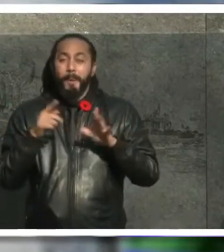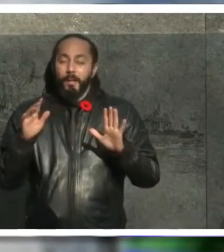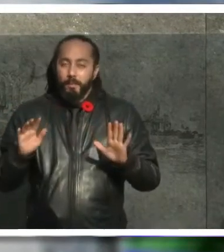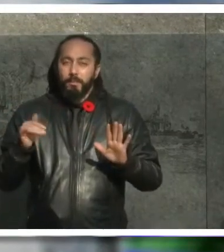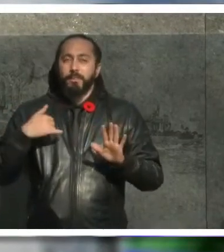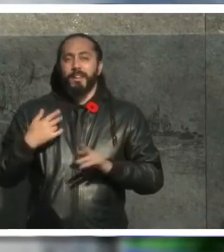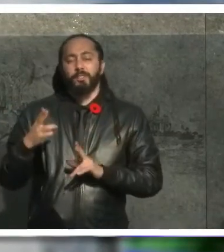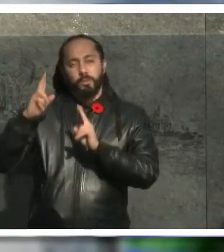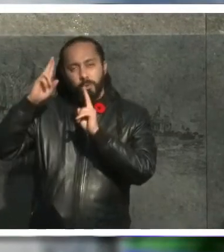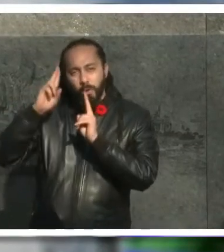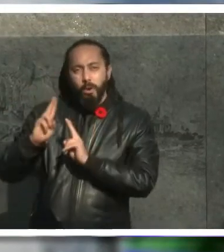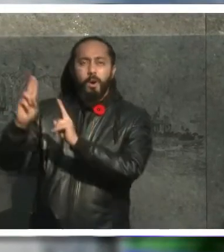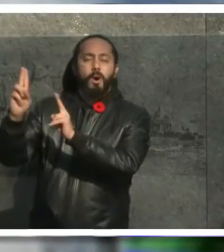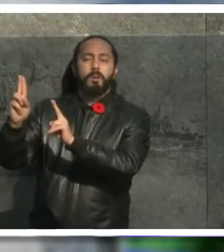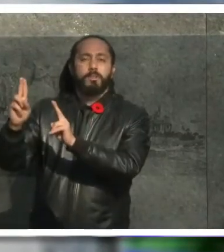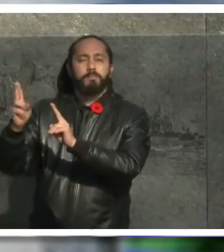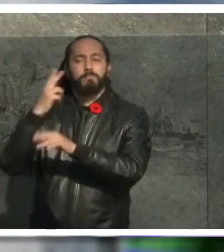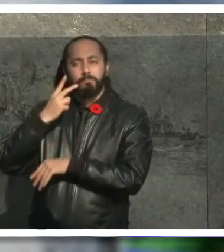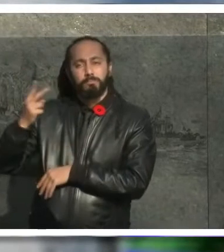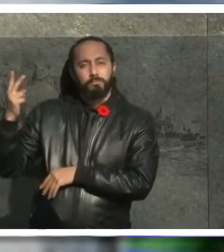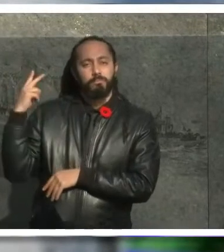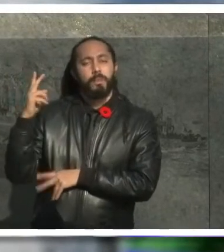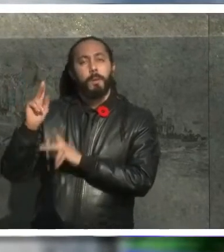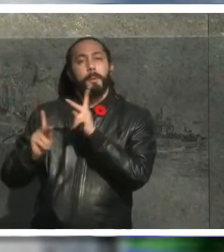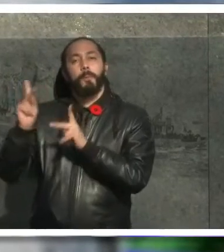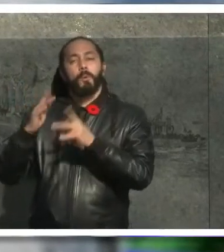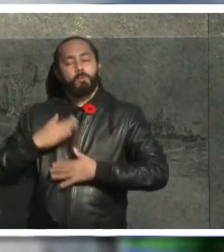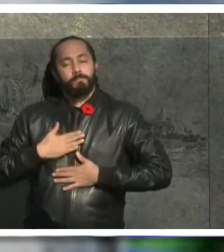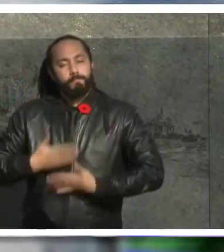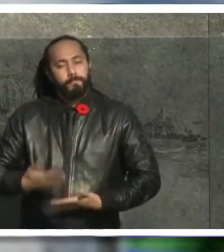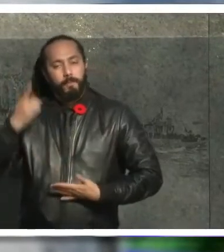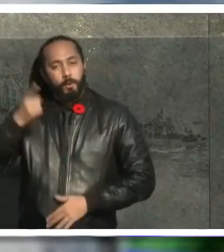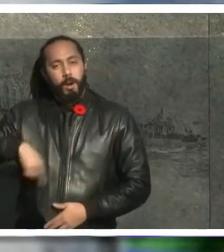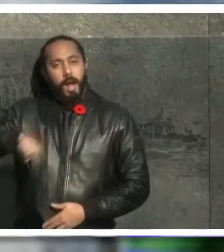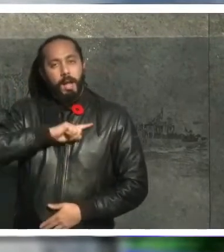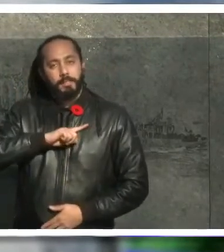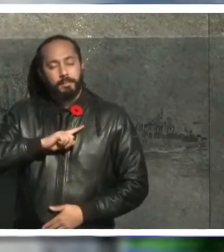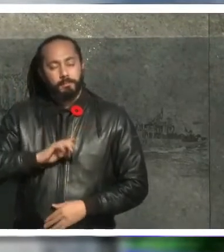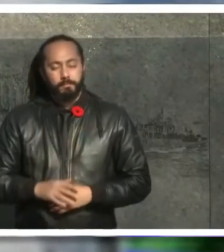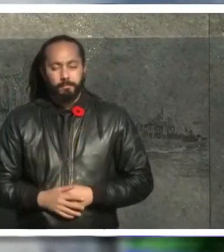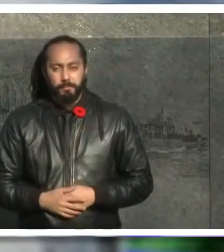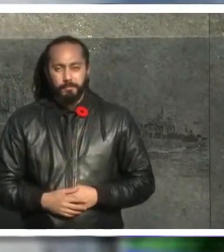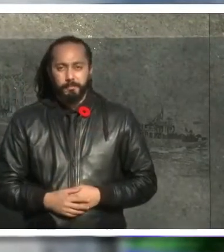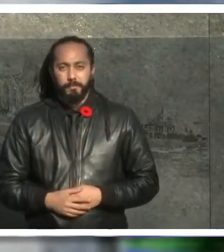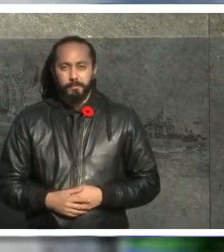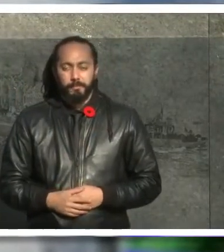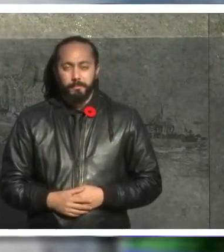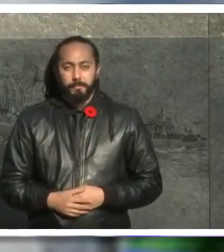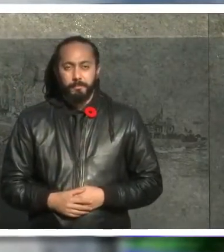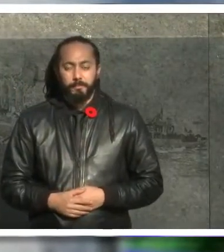through which we actually respect and honour the legacy of those who sacrifice for us in the past. Our veterans will continue